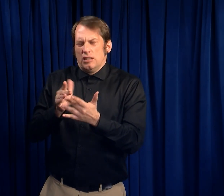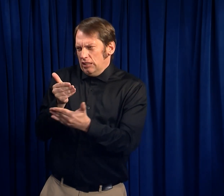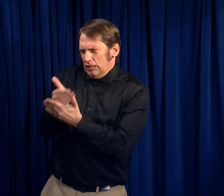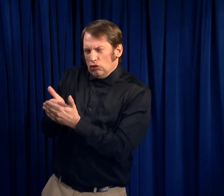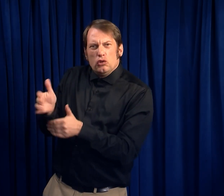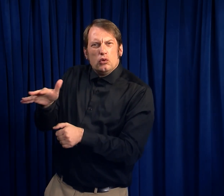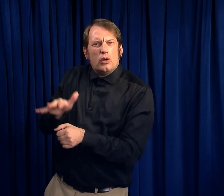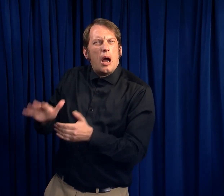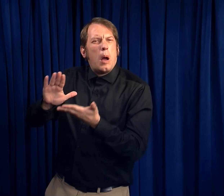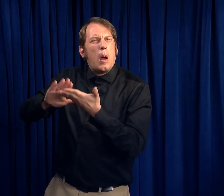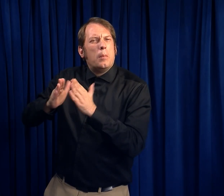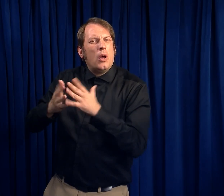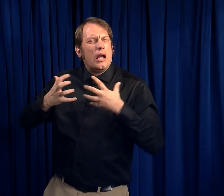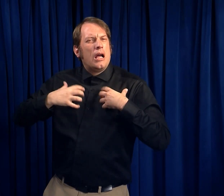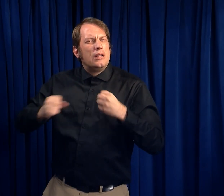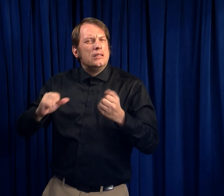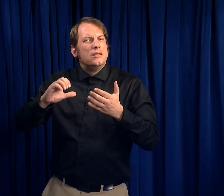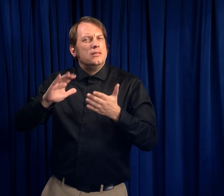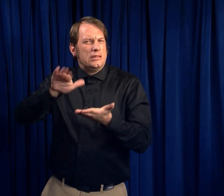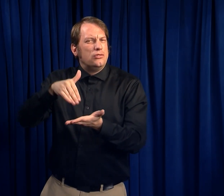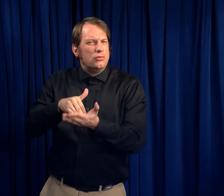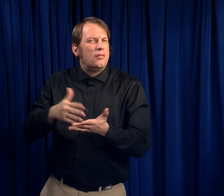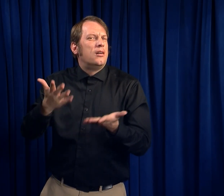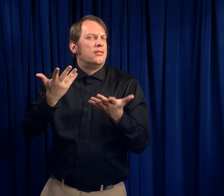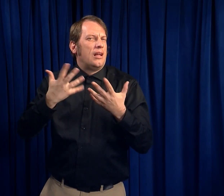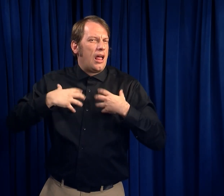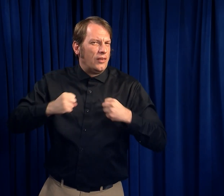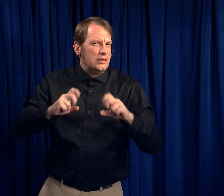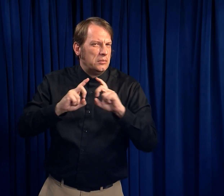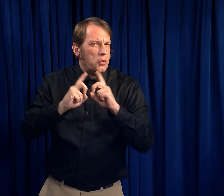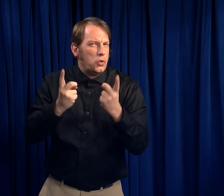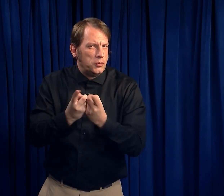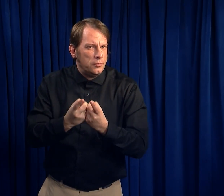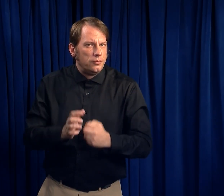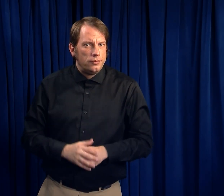contact your nearest community health center or health department.